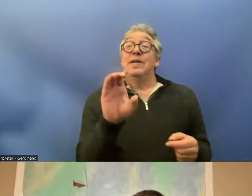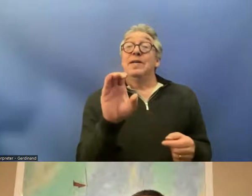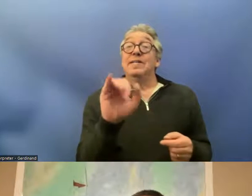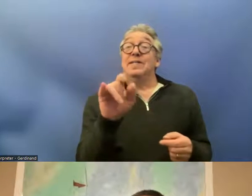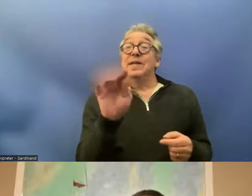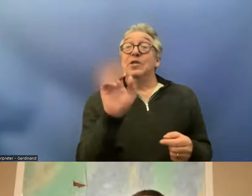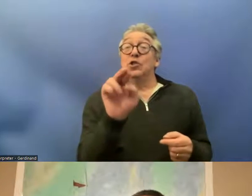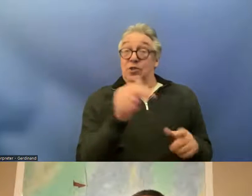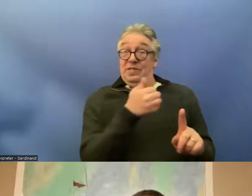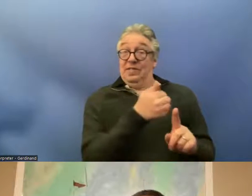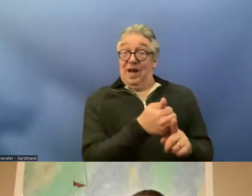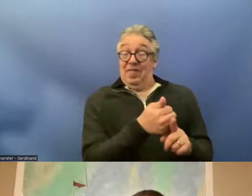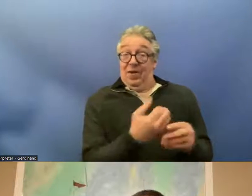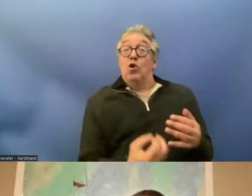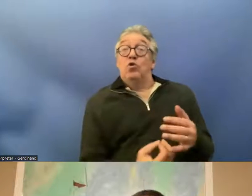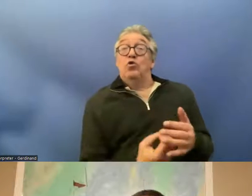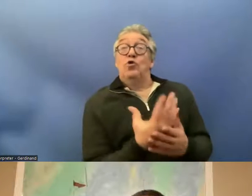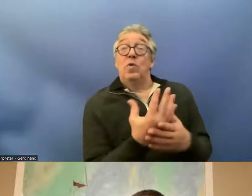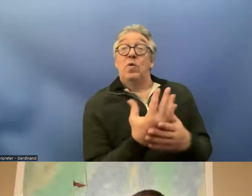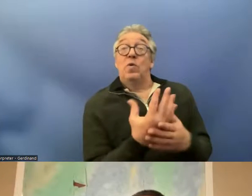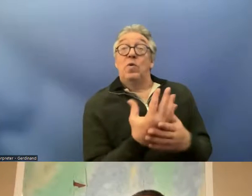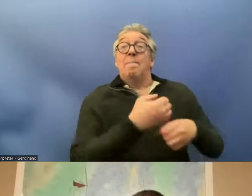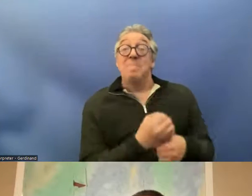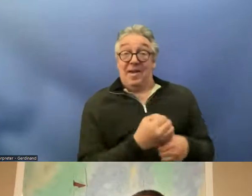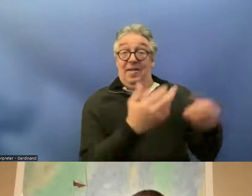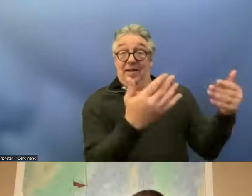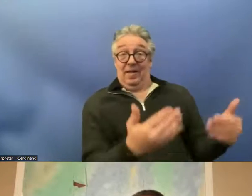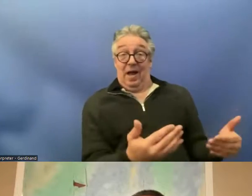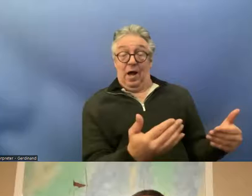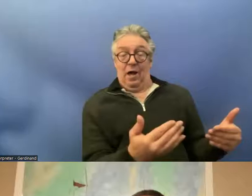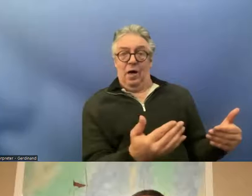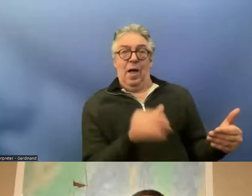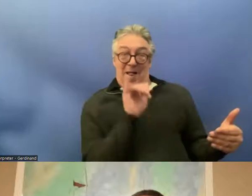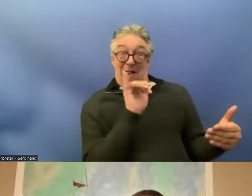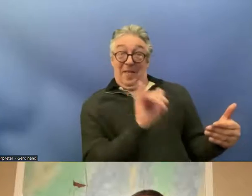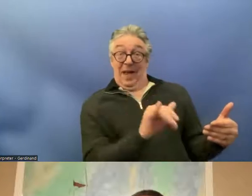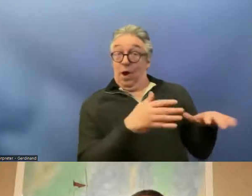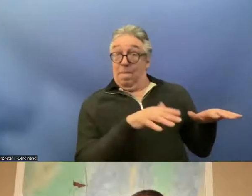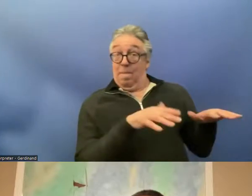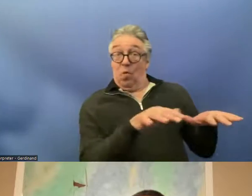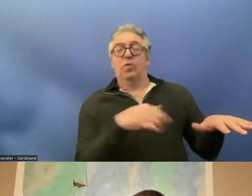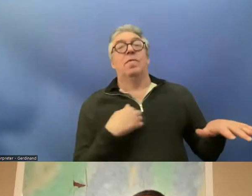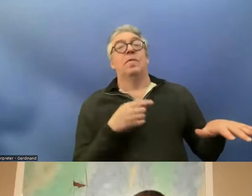We, as the disability community should be more and more involved in.